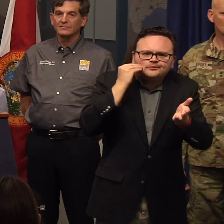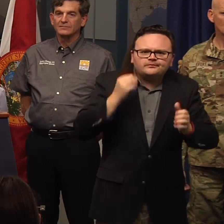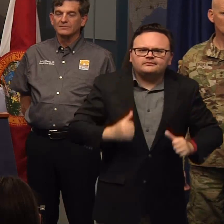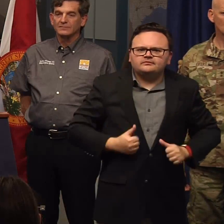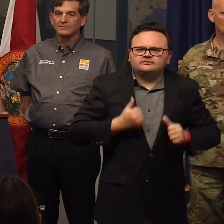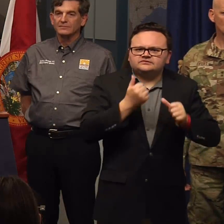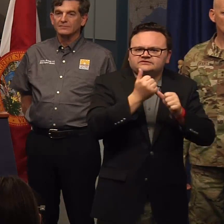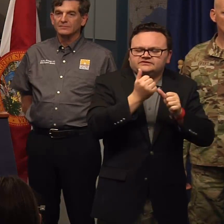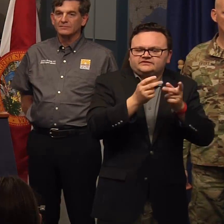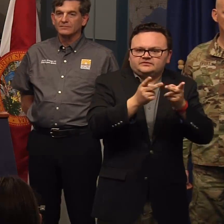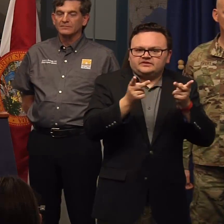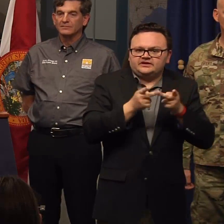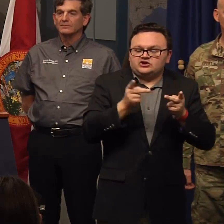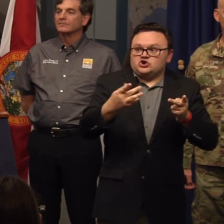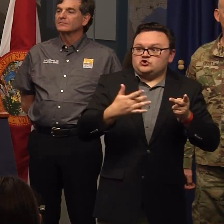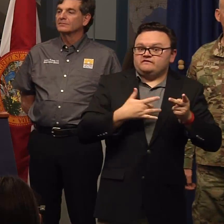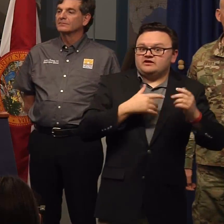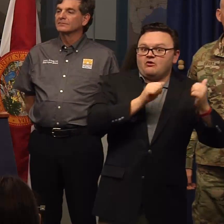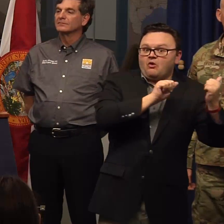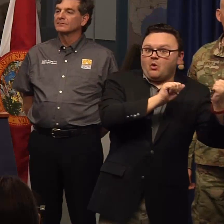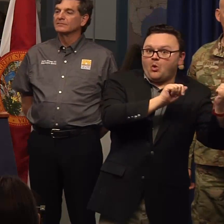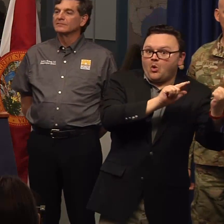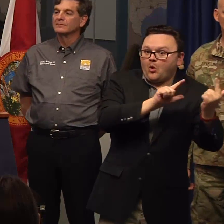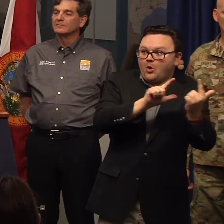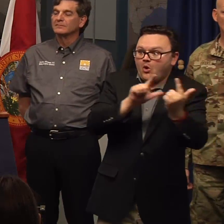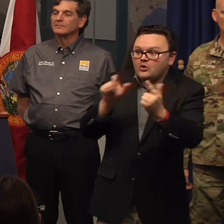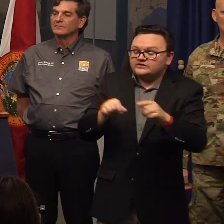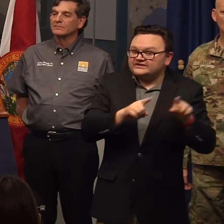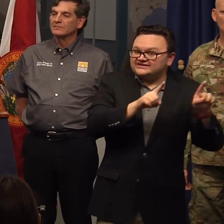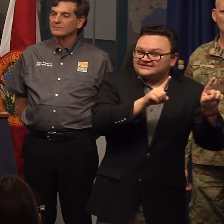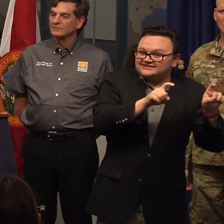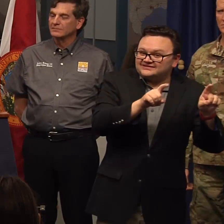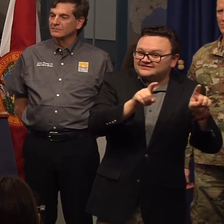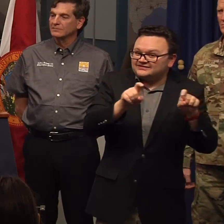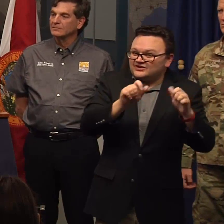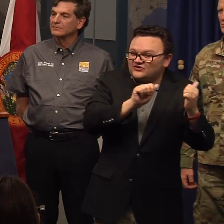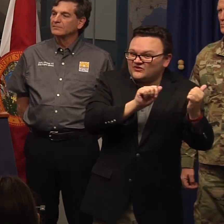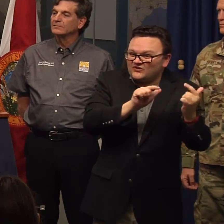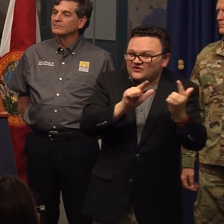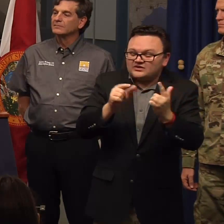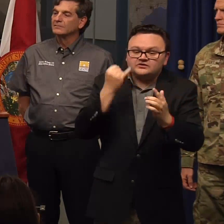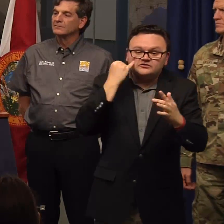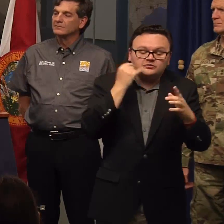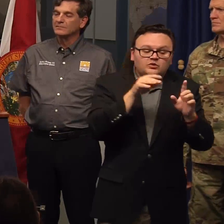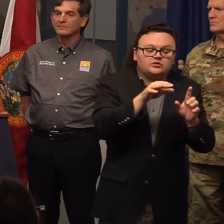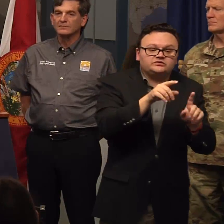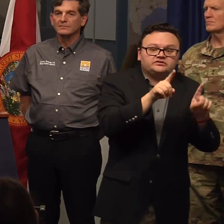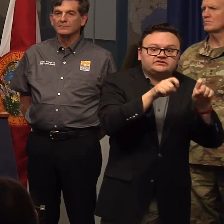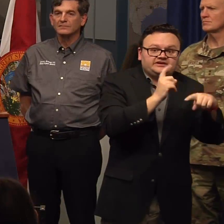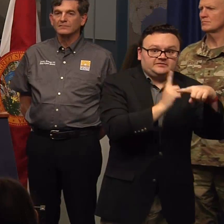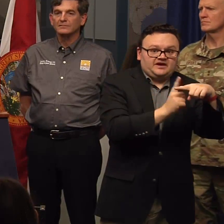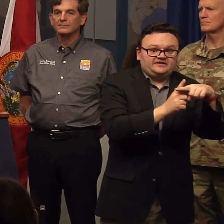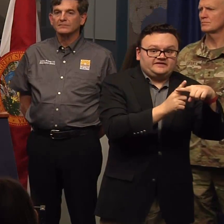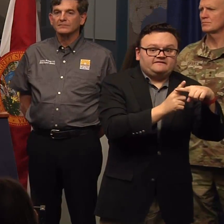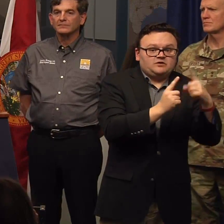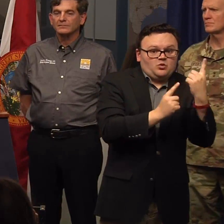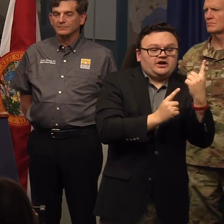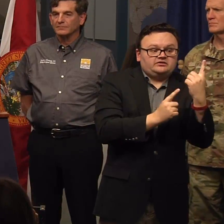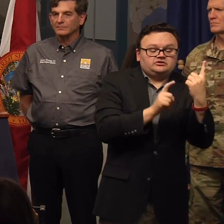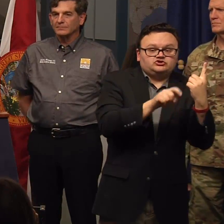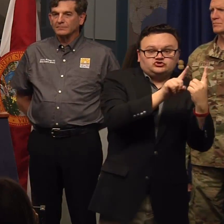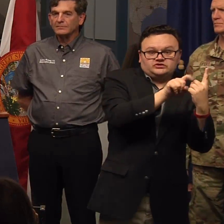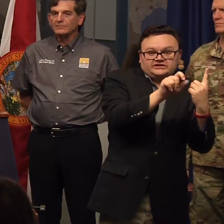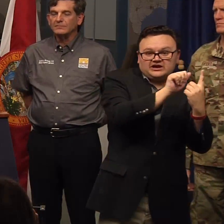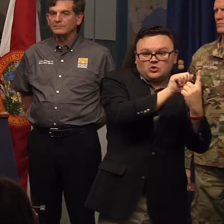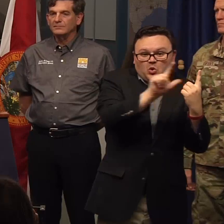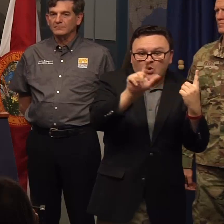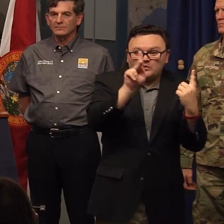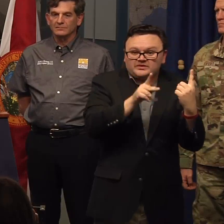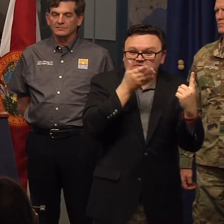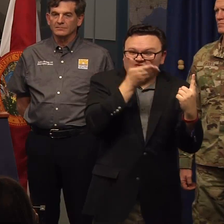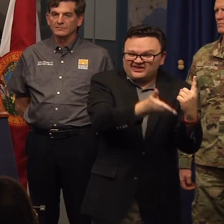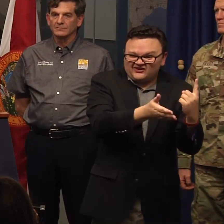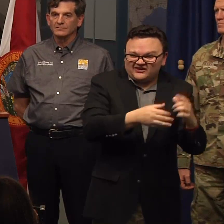I GUESS I'M CURIOUS THAT THERE